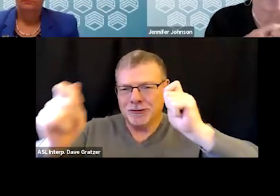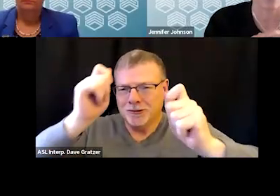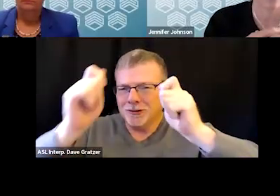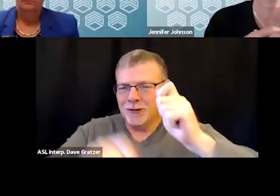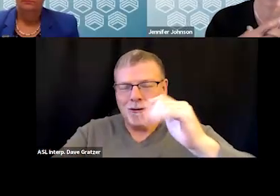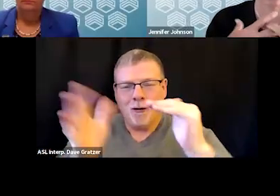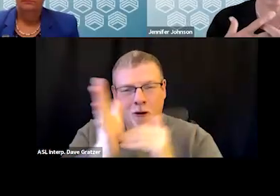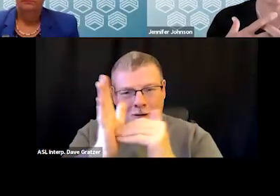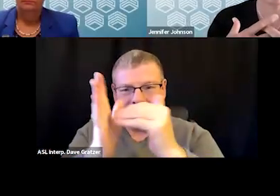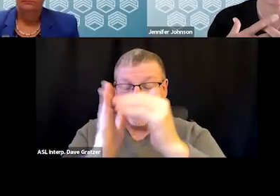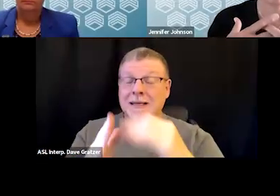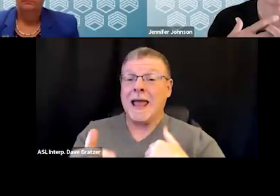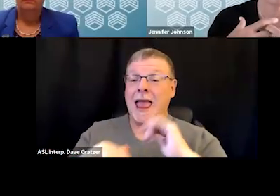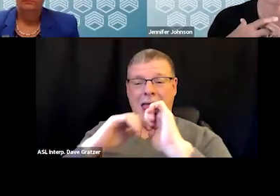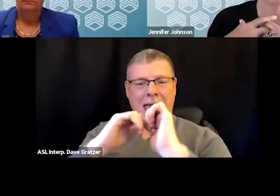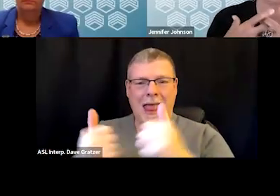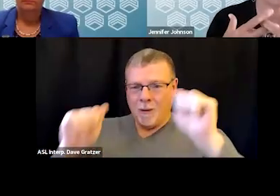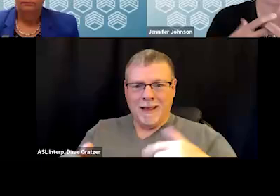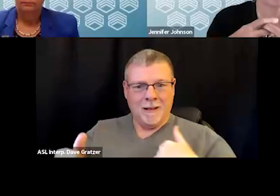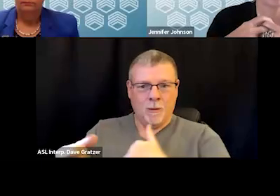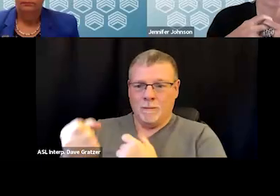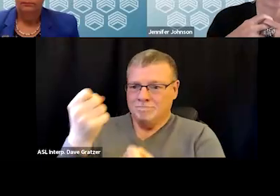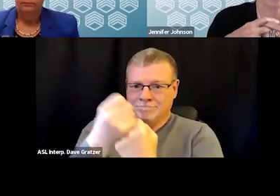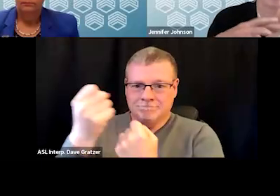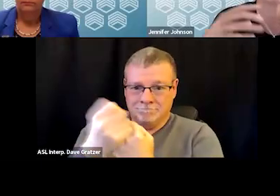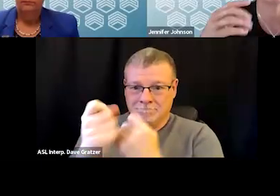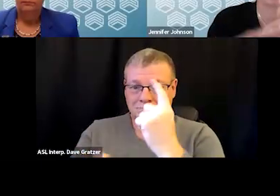good advocates, all, for all of us, to find the right solution, we have to